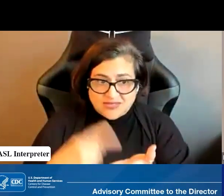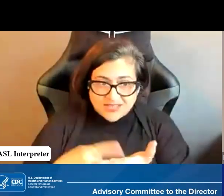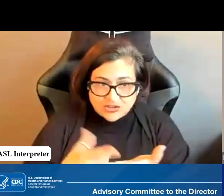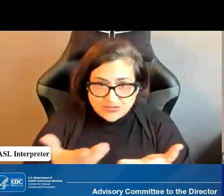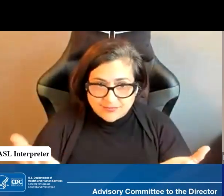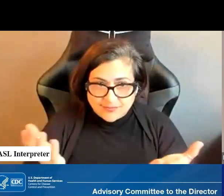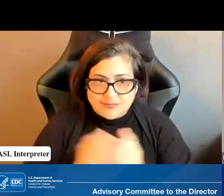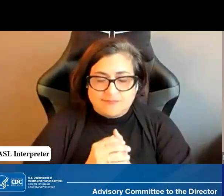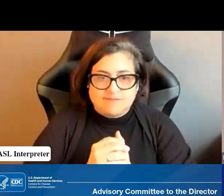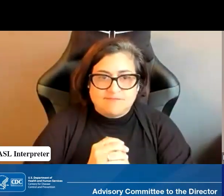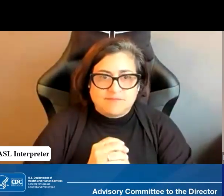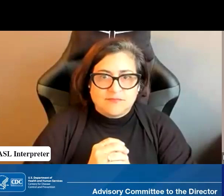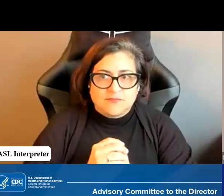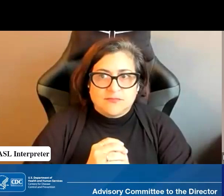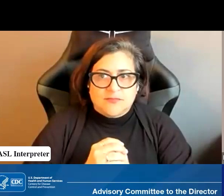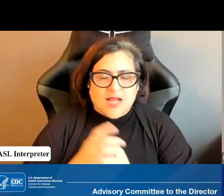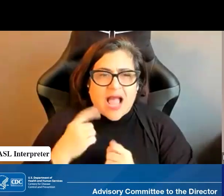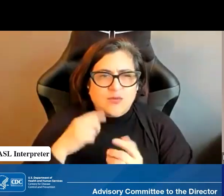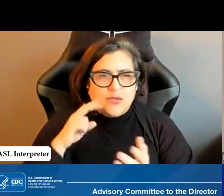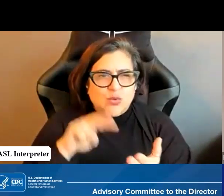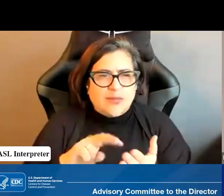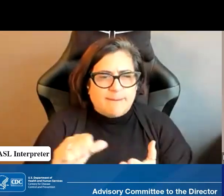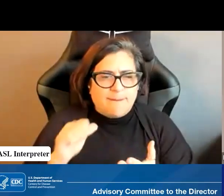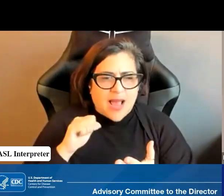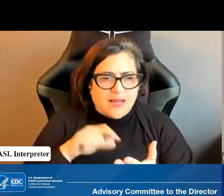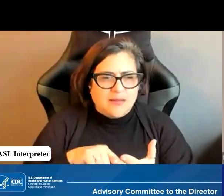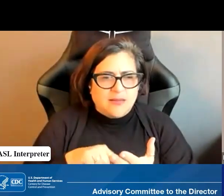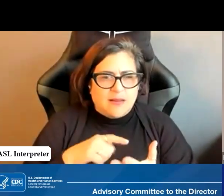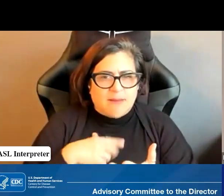So I was just looking back, I went back to the terms of reference again, just to see,